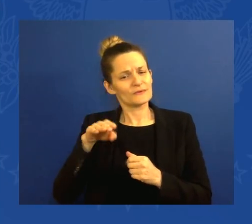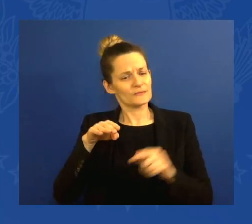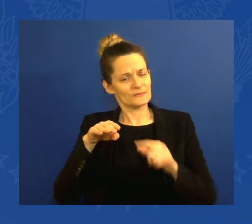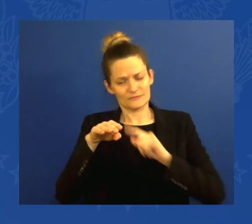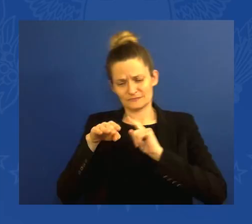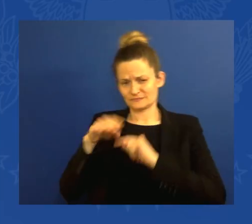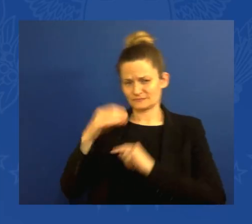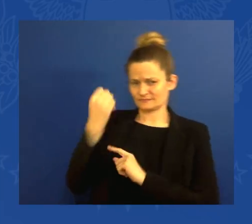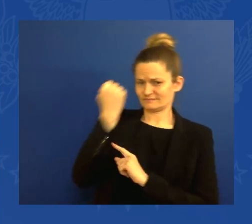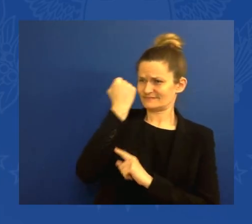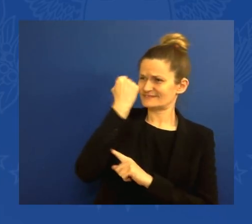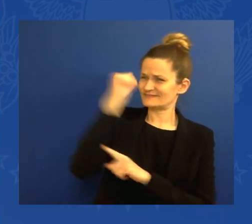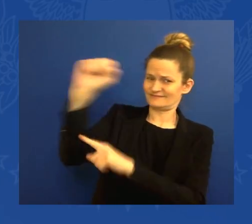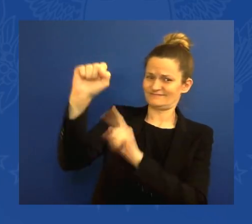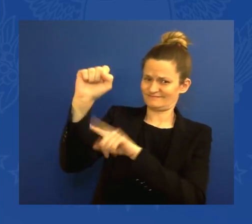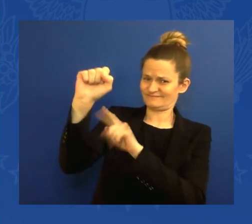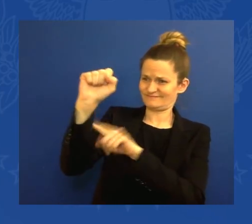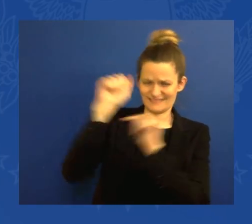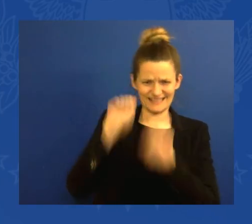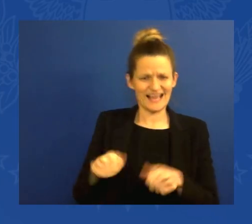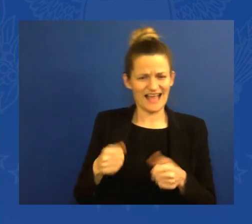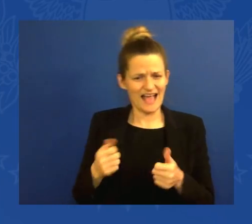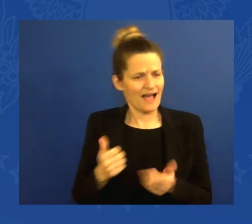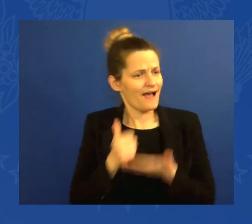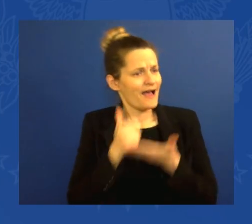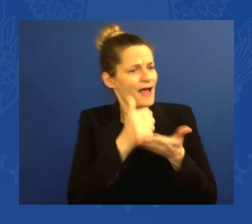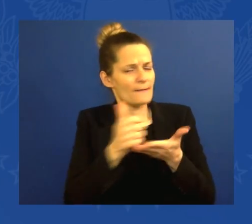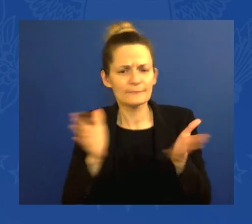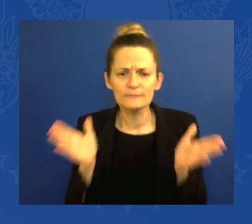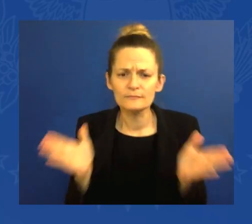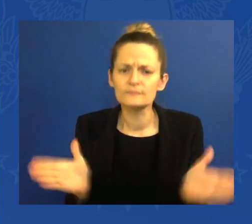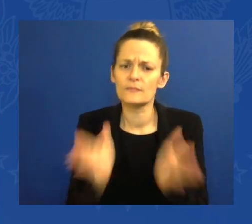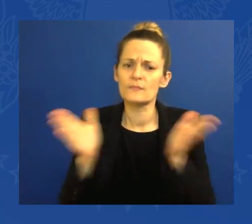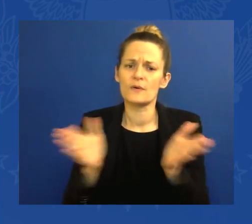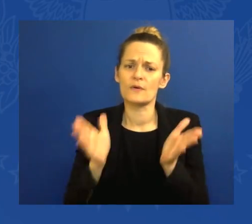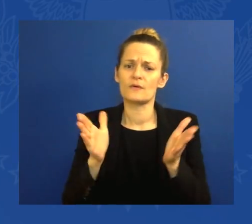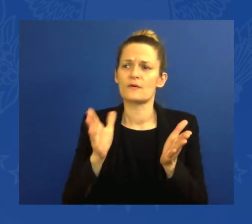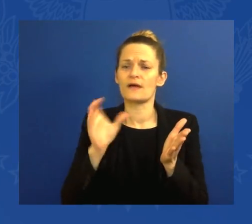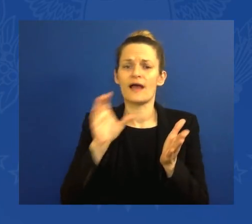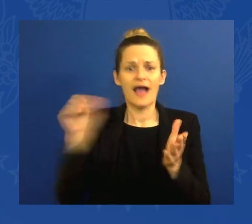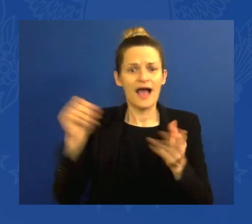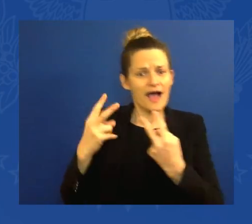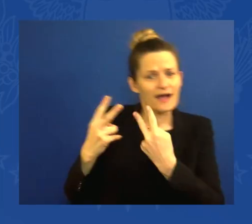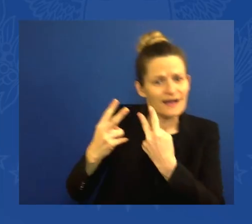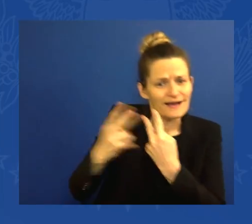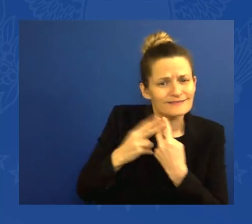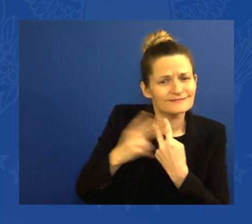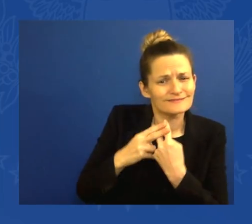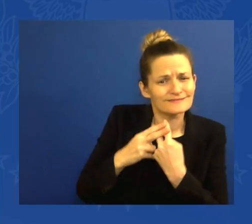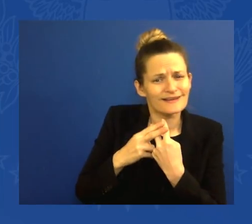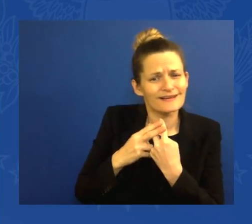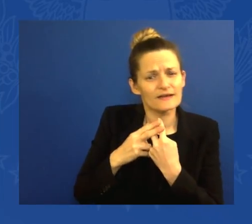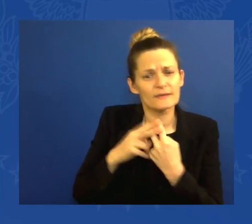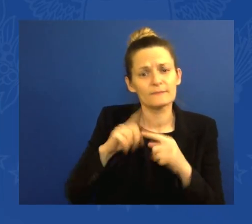but legislation is the only action that lasts. On behalf of all American workers,